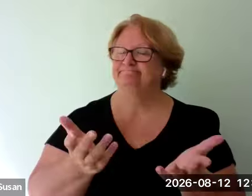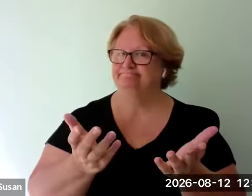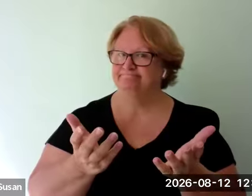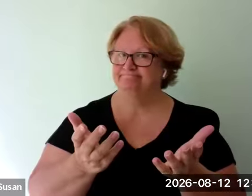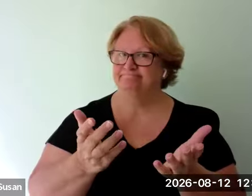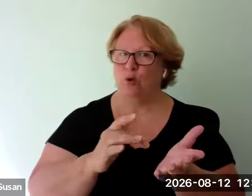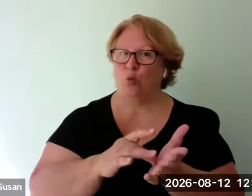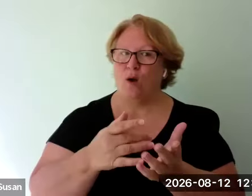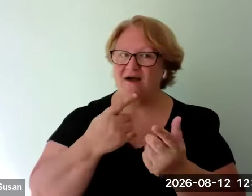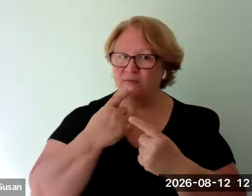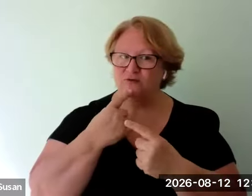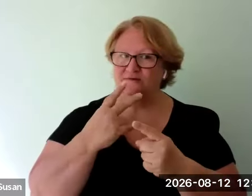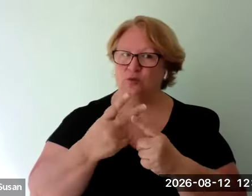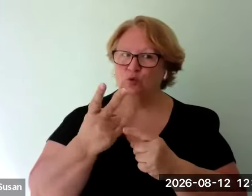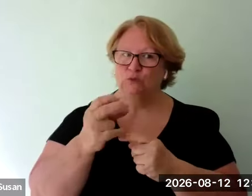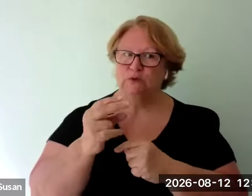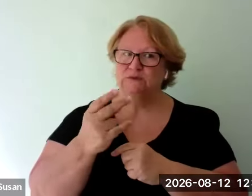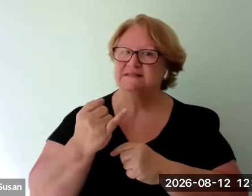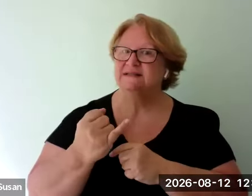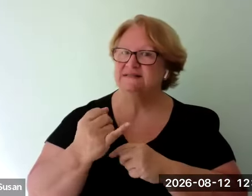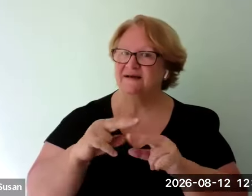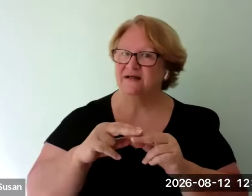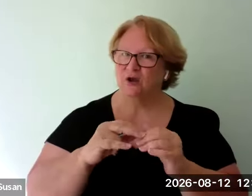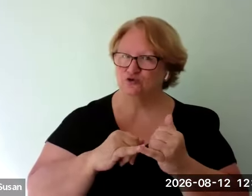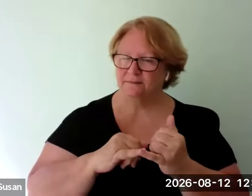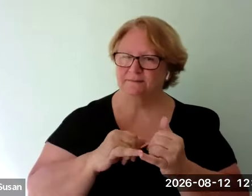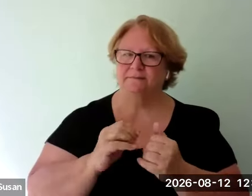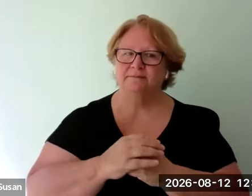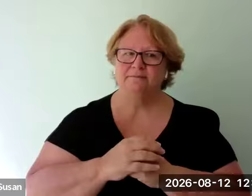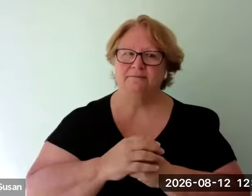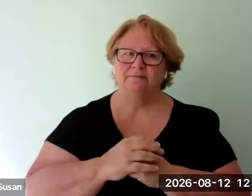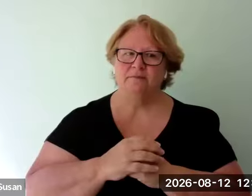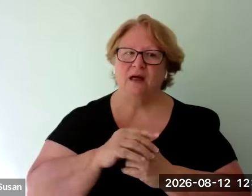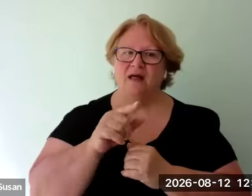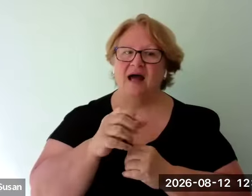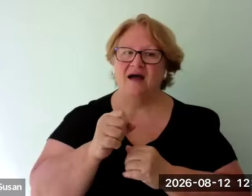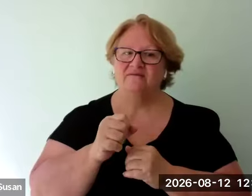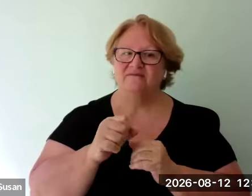letter of support as well on that information page